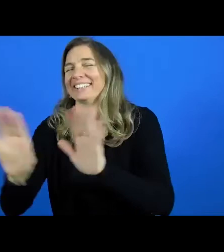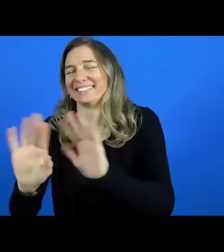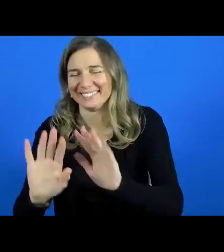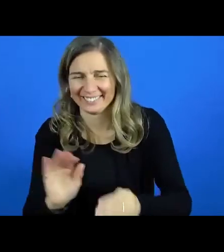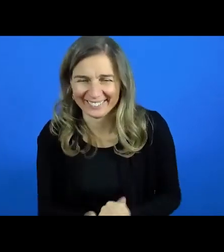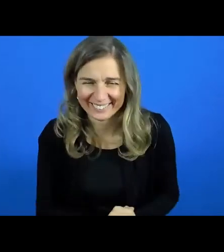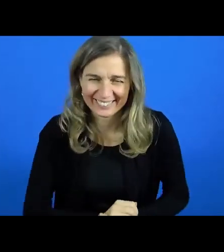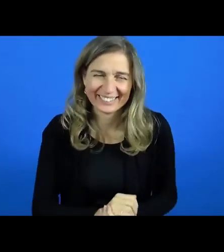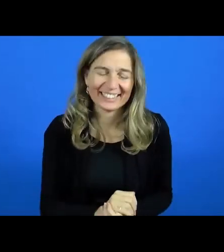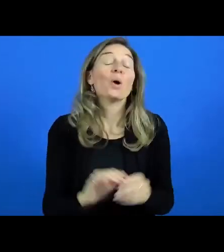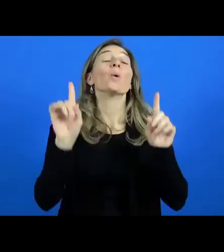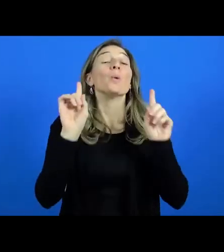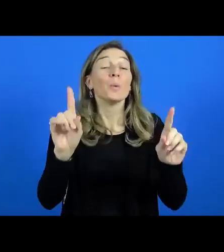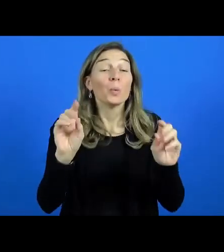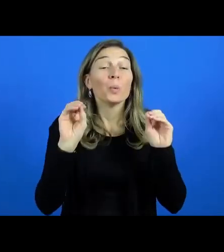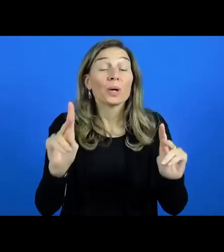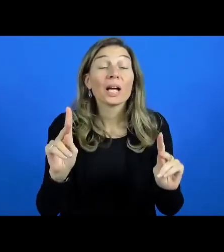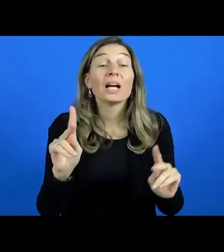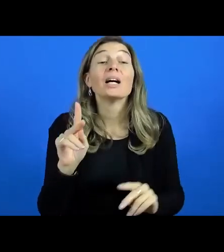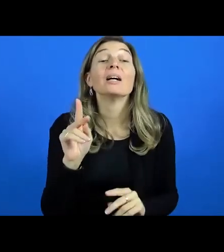that was presented at the end by Valentina